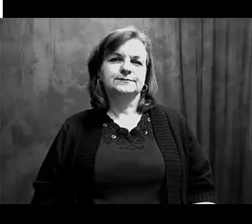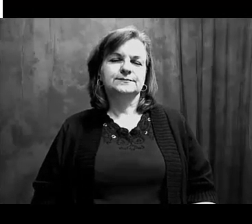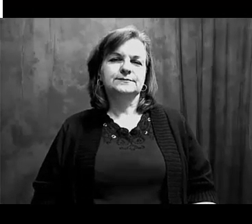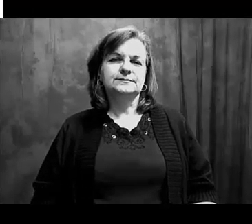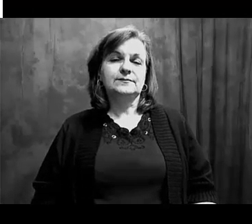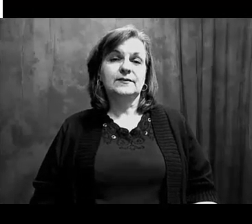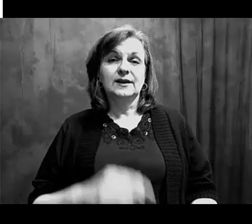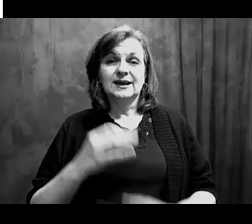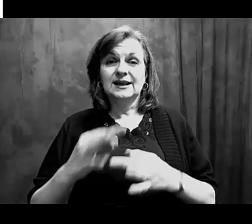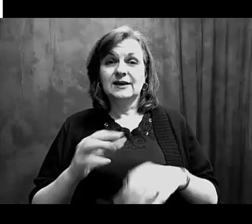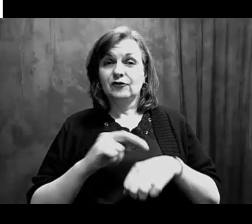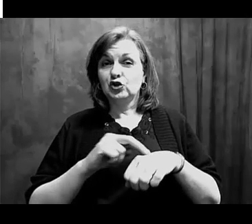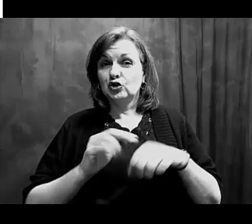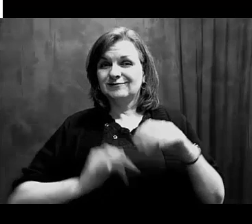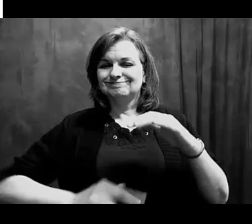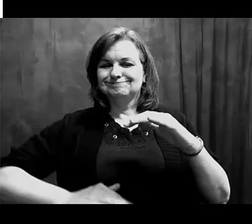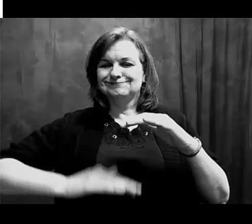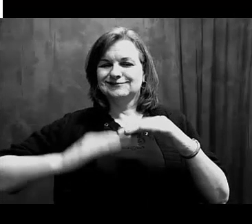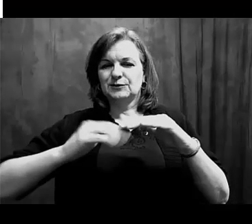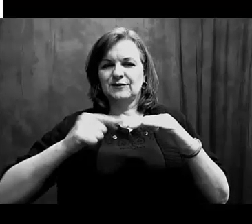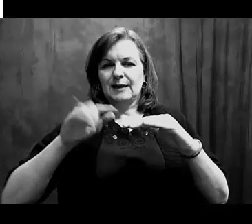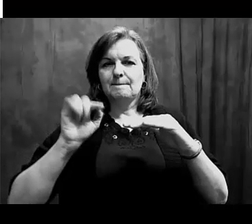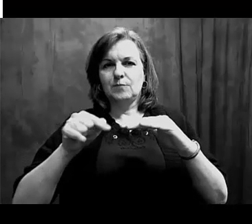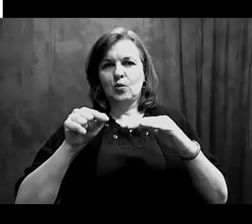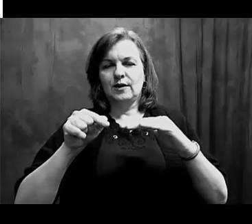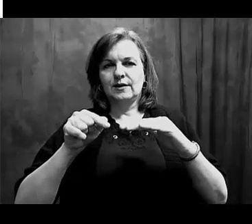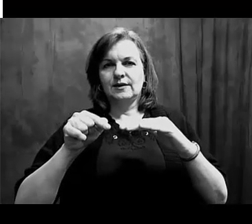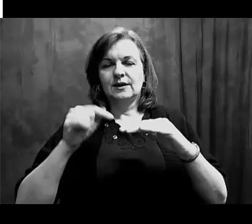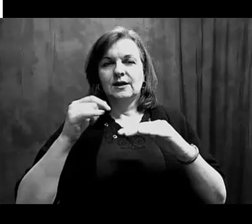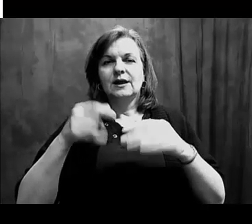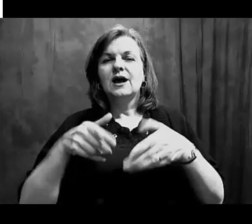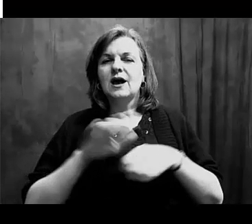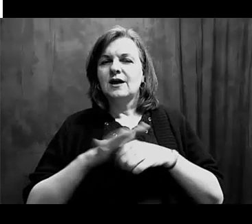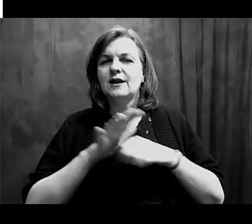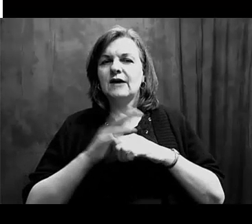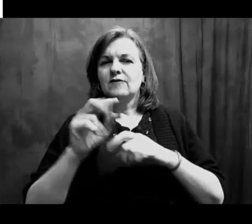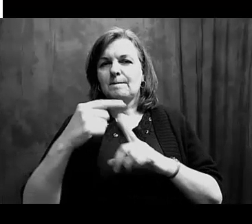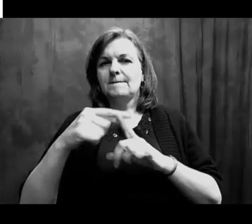if we've reached that -- if we left enough positives in that that membrane